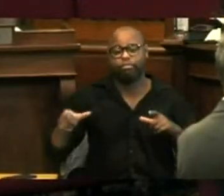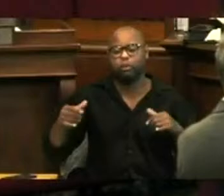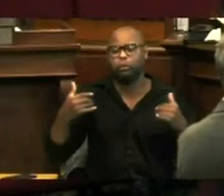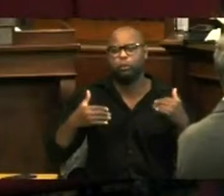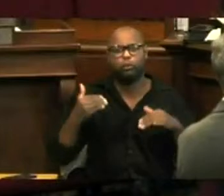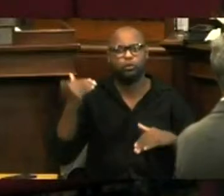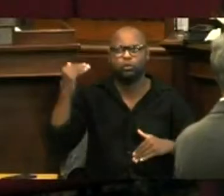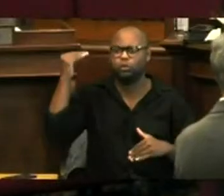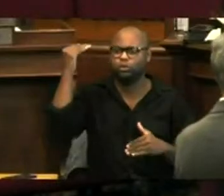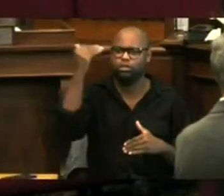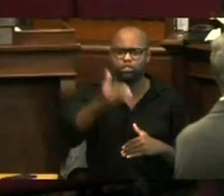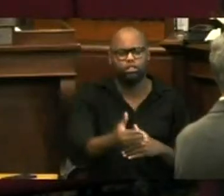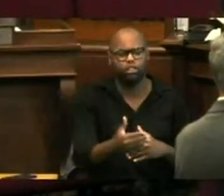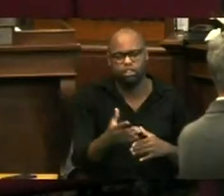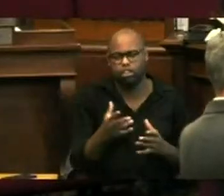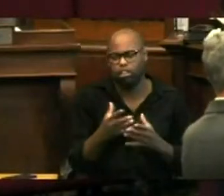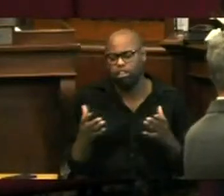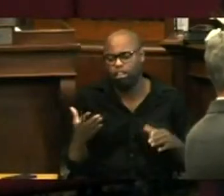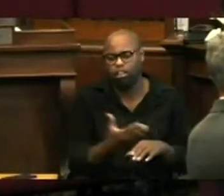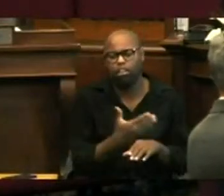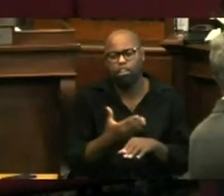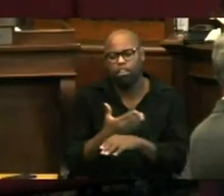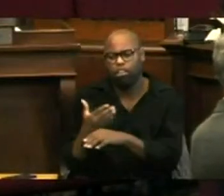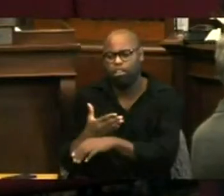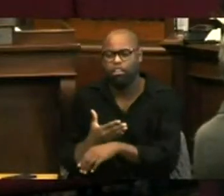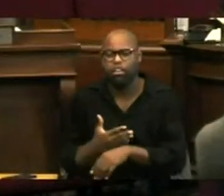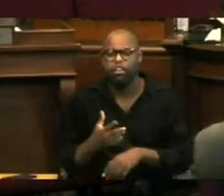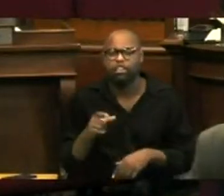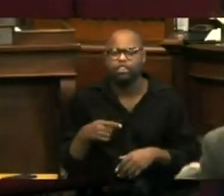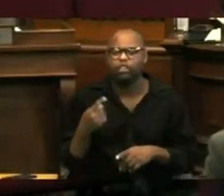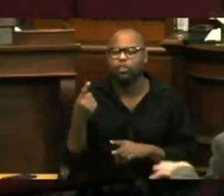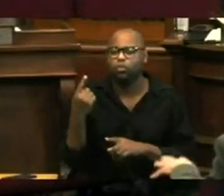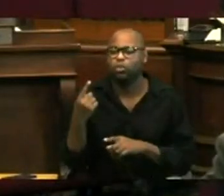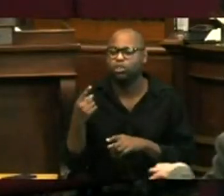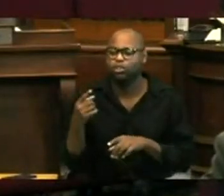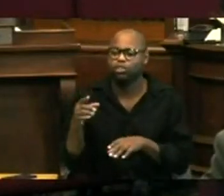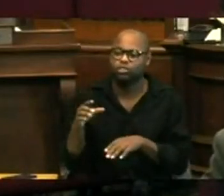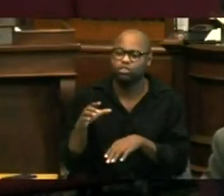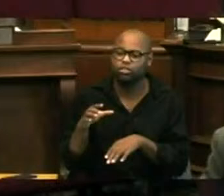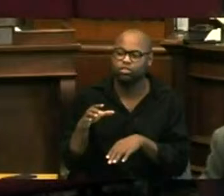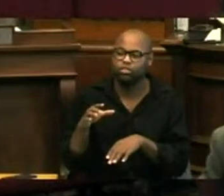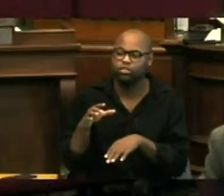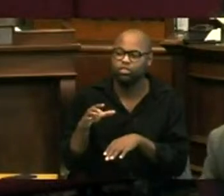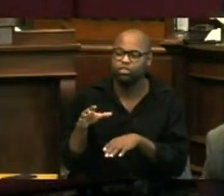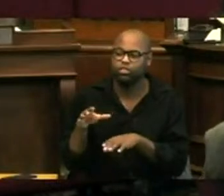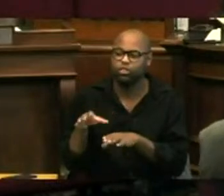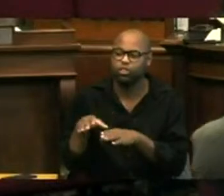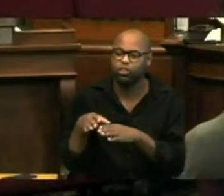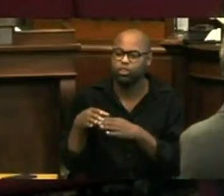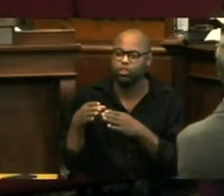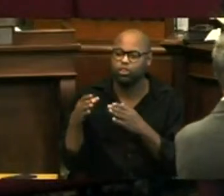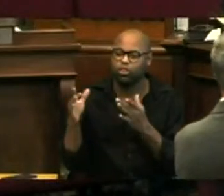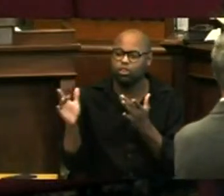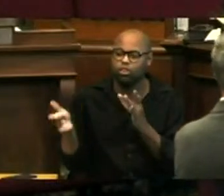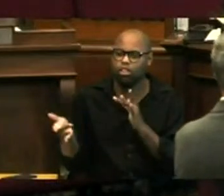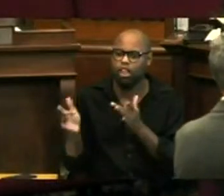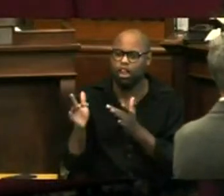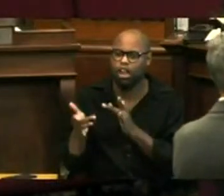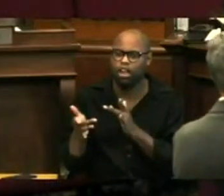time is a Herculean task. It's a lot of construction and I need